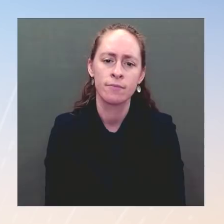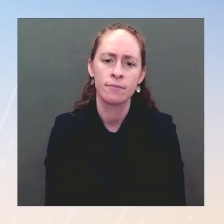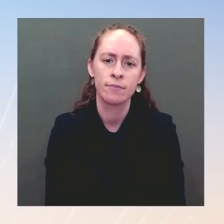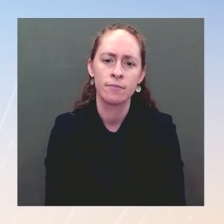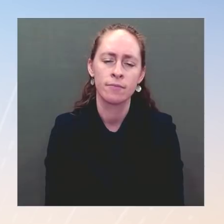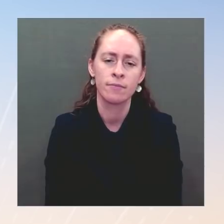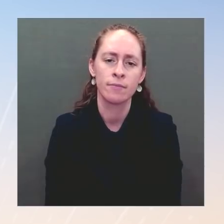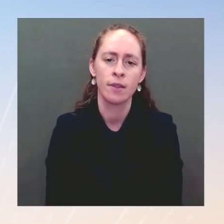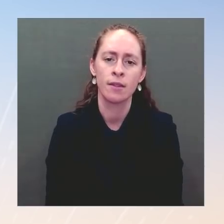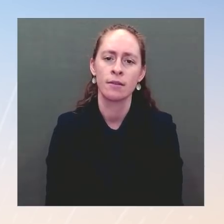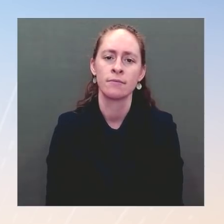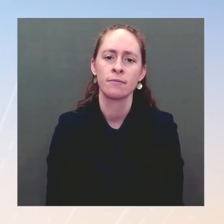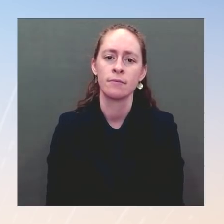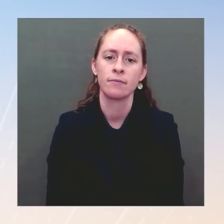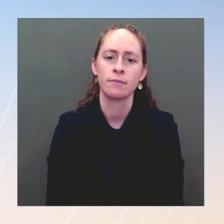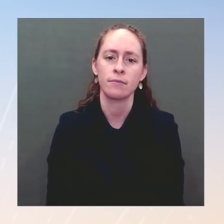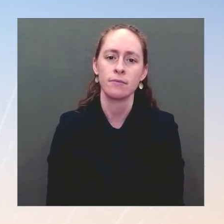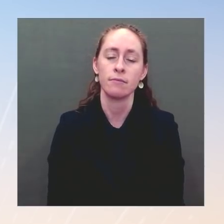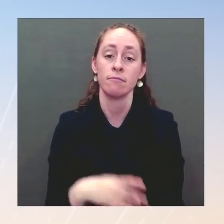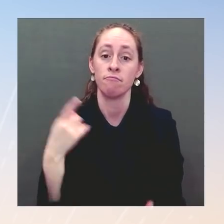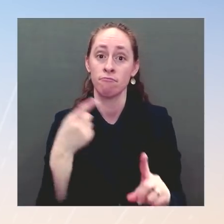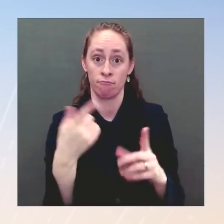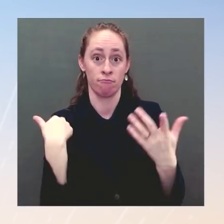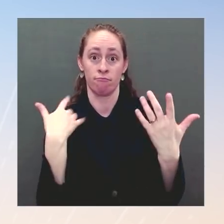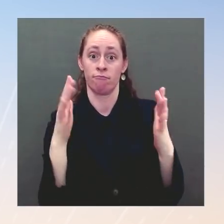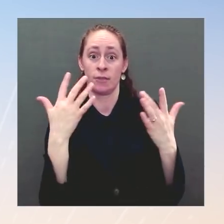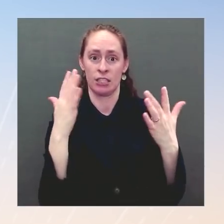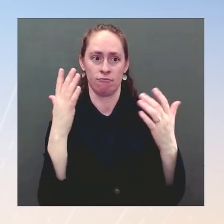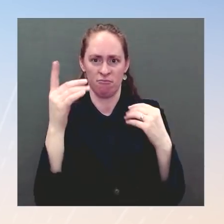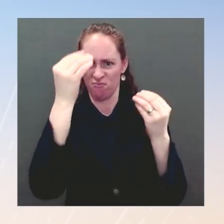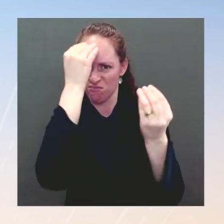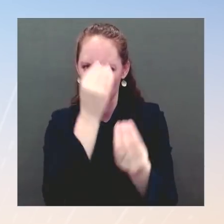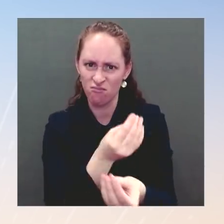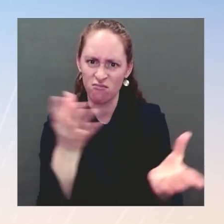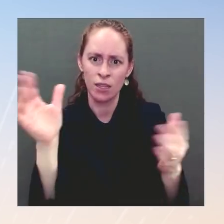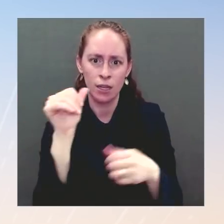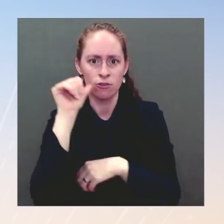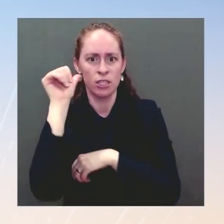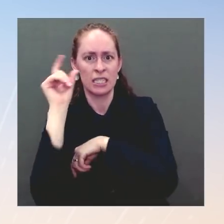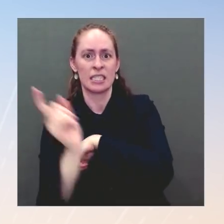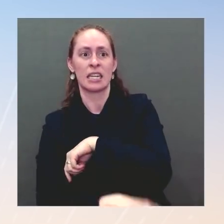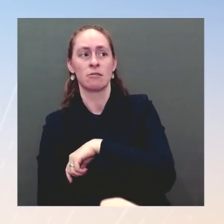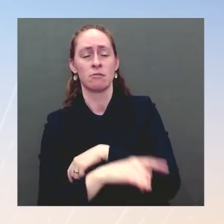They will have an impact on the Russian elite, on financial institutions, on individuals who are trying